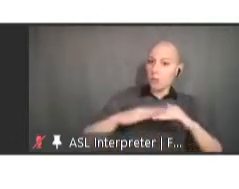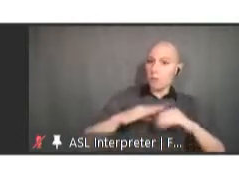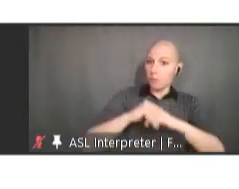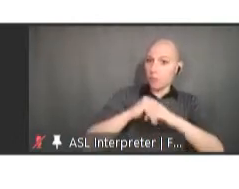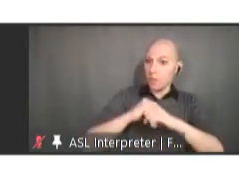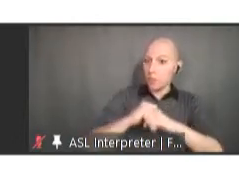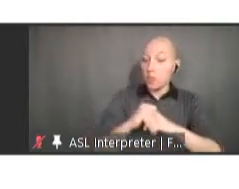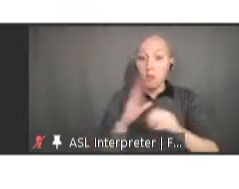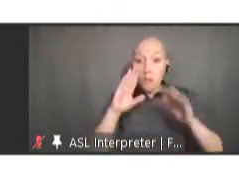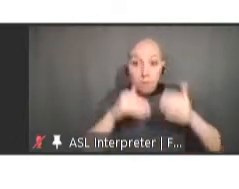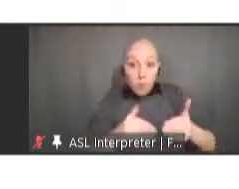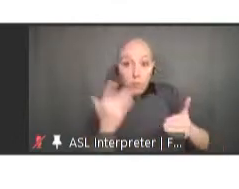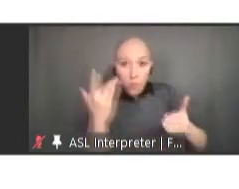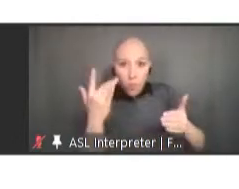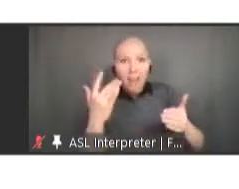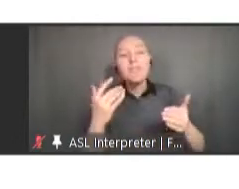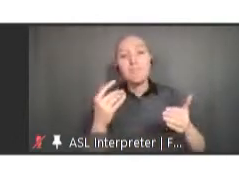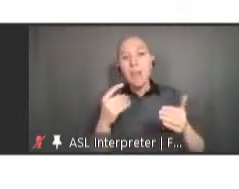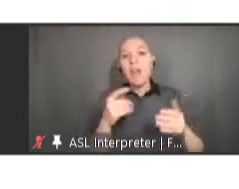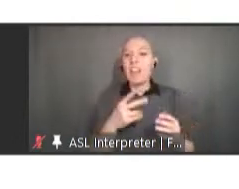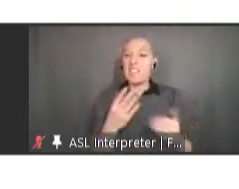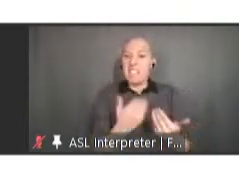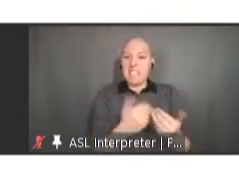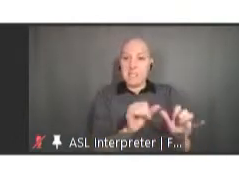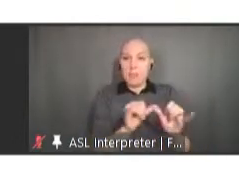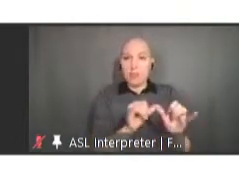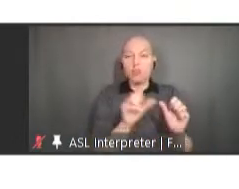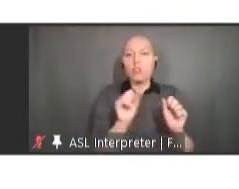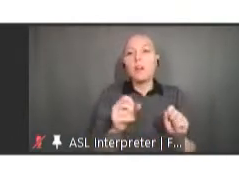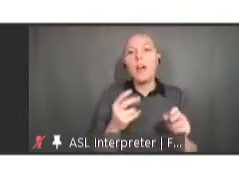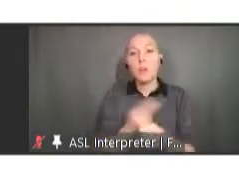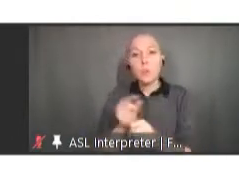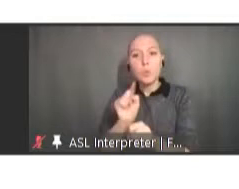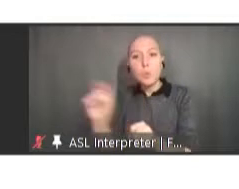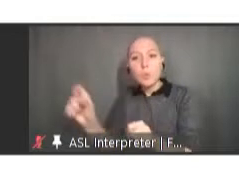for other vaccines as well. The SARS-CoV-2 vaccines and boosters increase the measurable